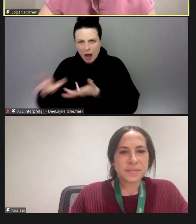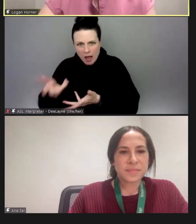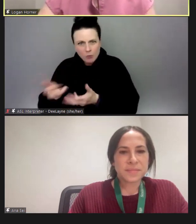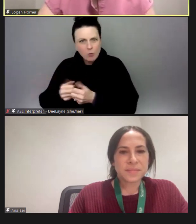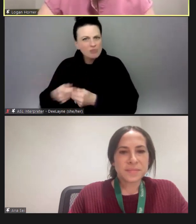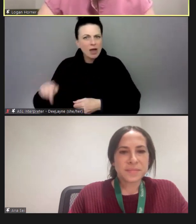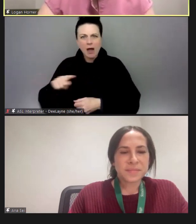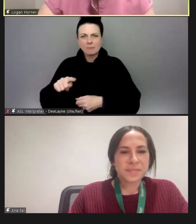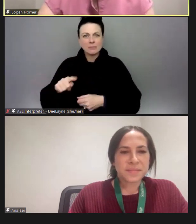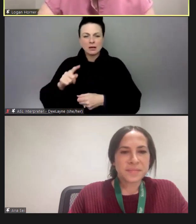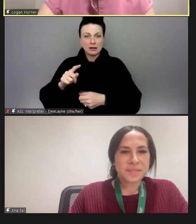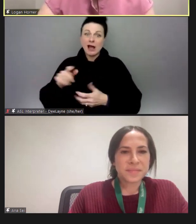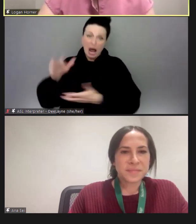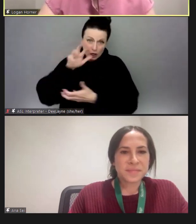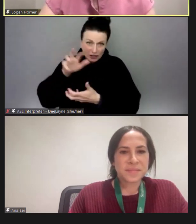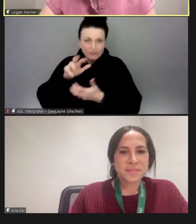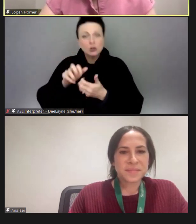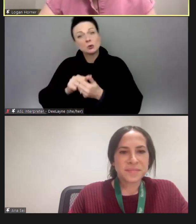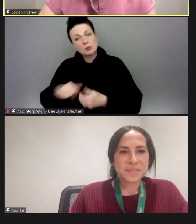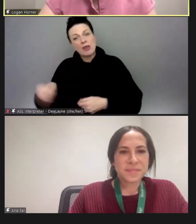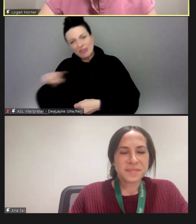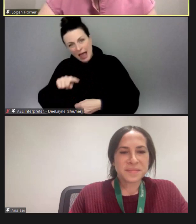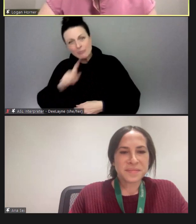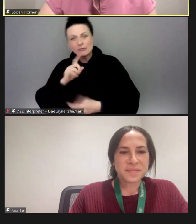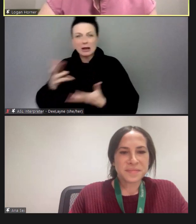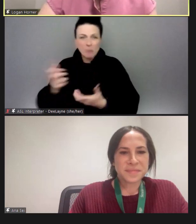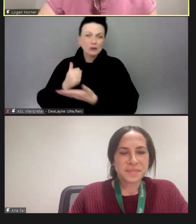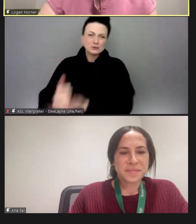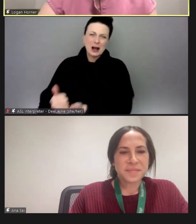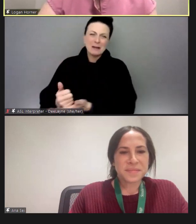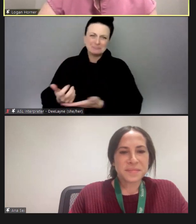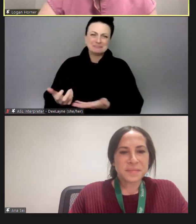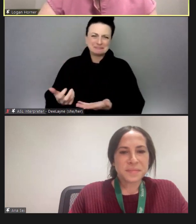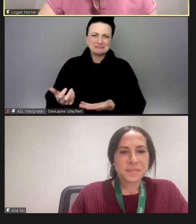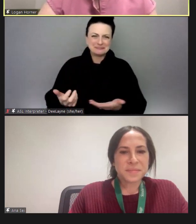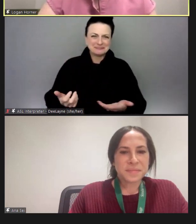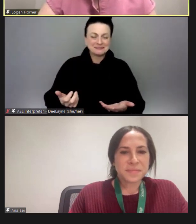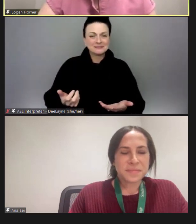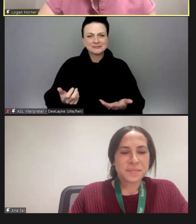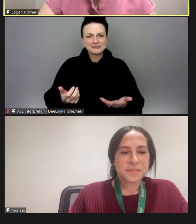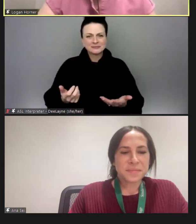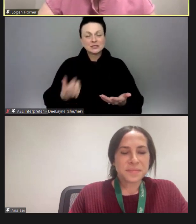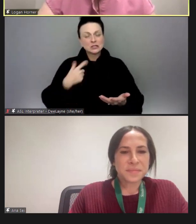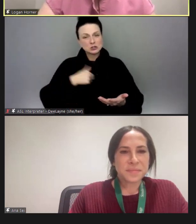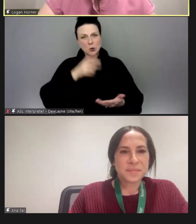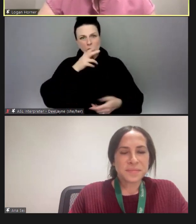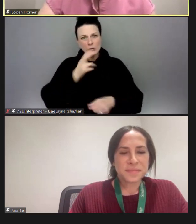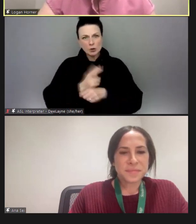confused with and really want to help um